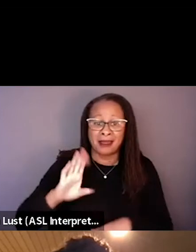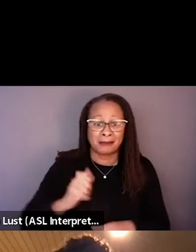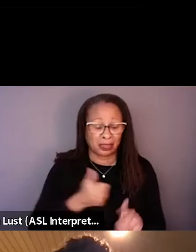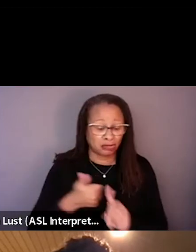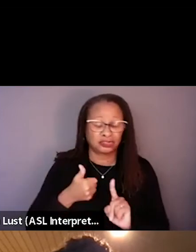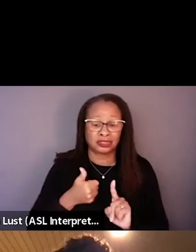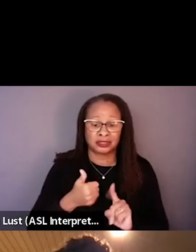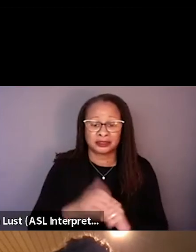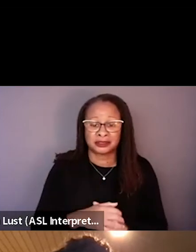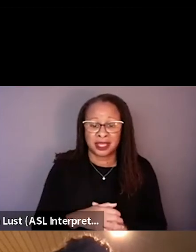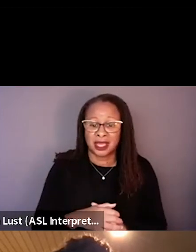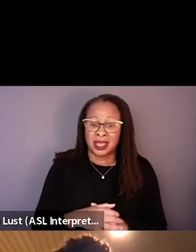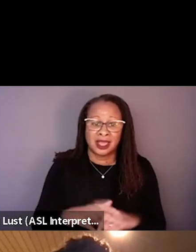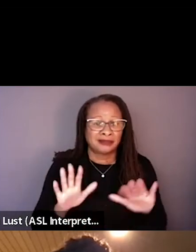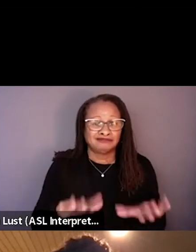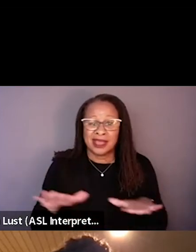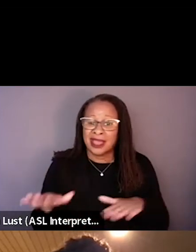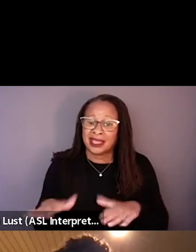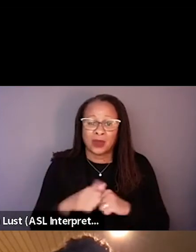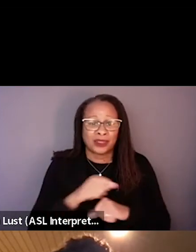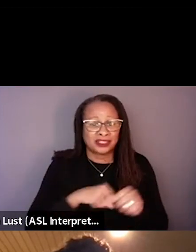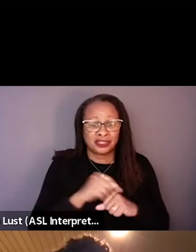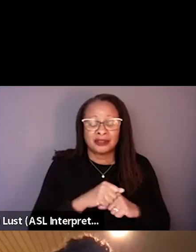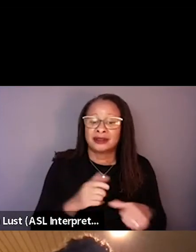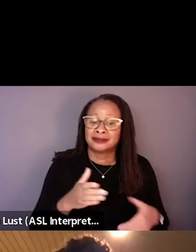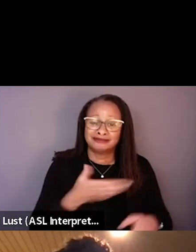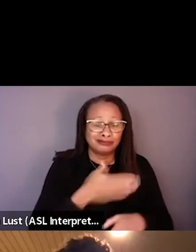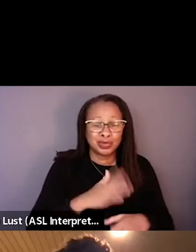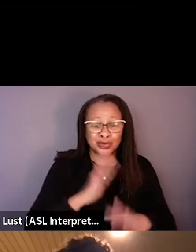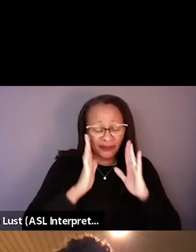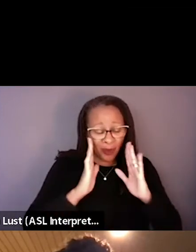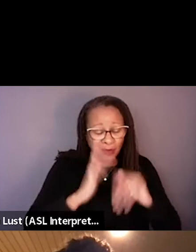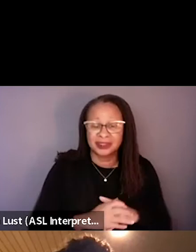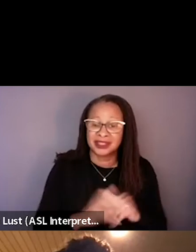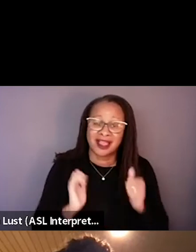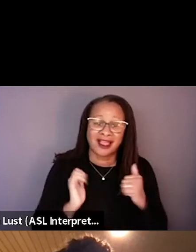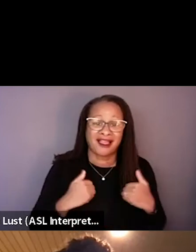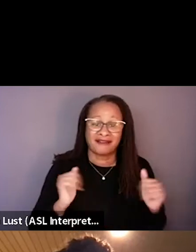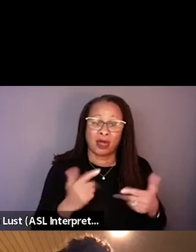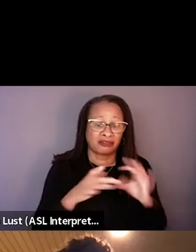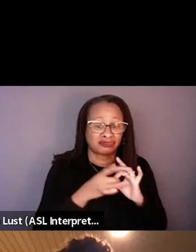playing our music, hanging out with each other and having all these relationships, the friendship,